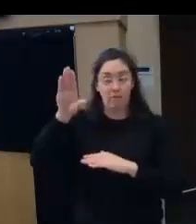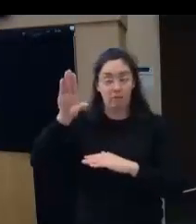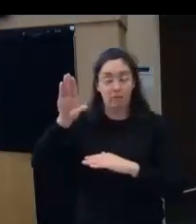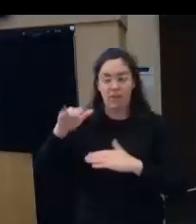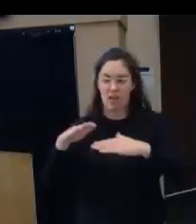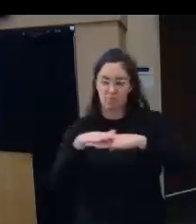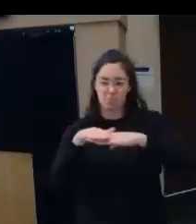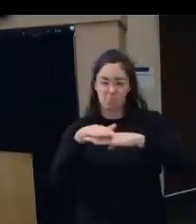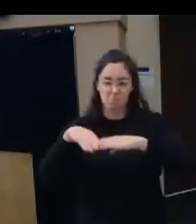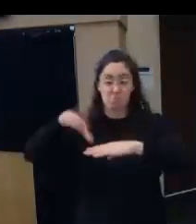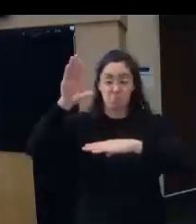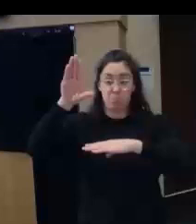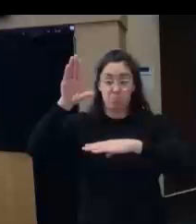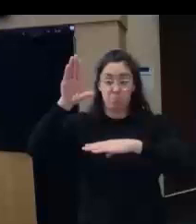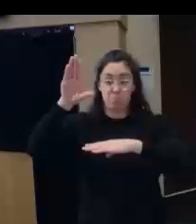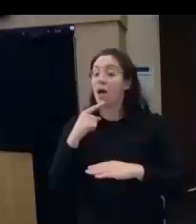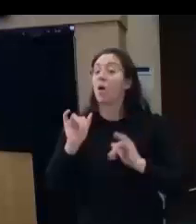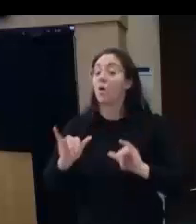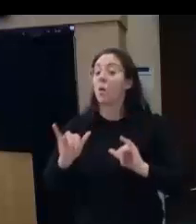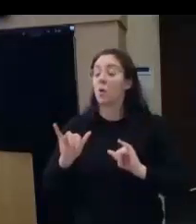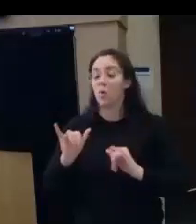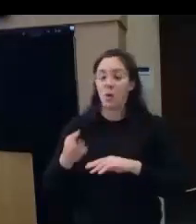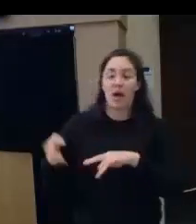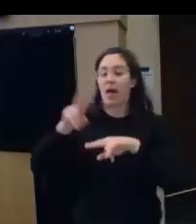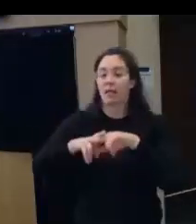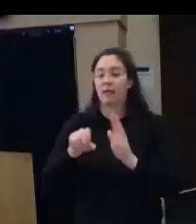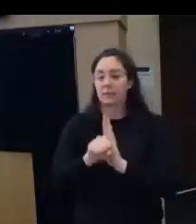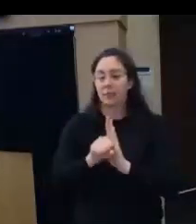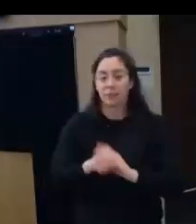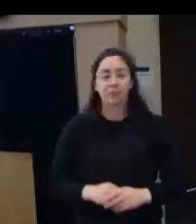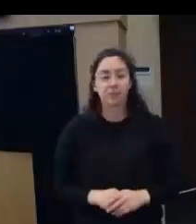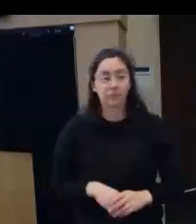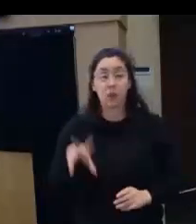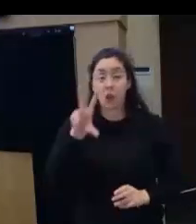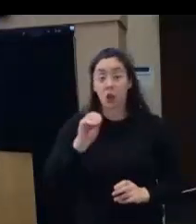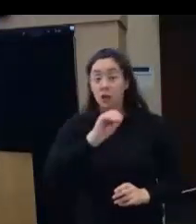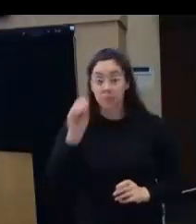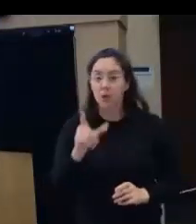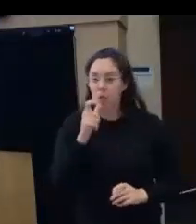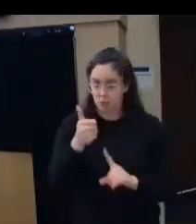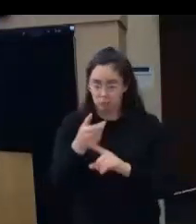threshold that we would say clinically elevated symptoms 30% had elevated symptoms in vulnerable